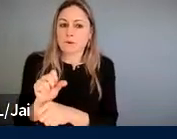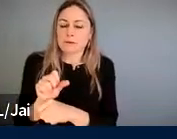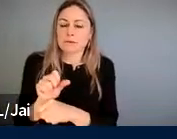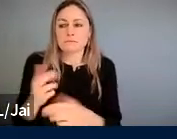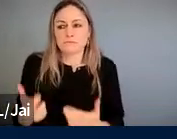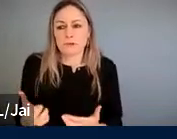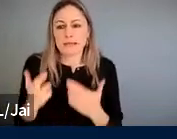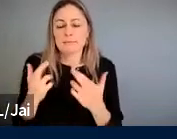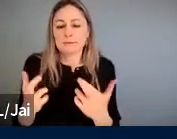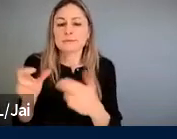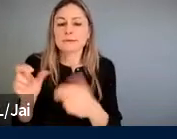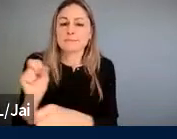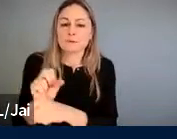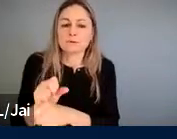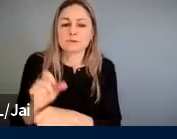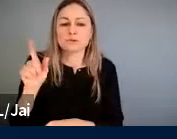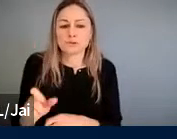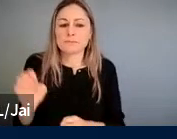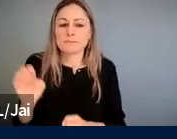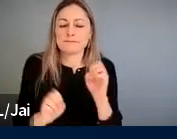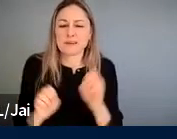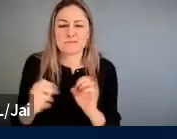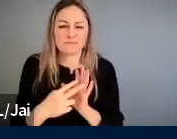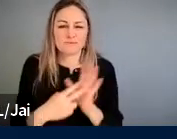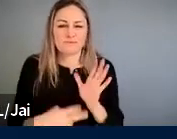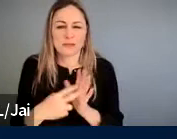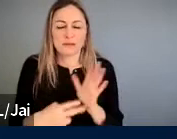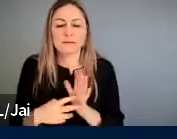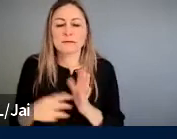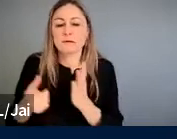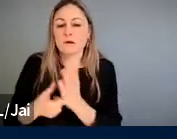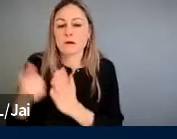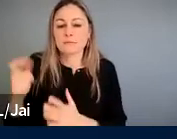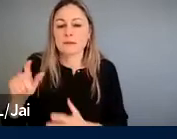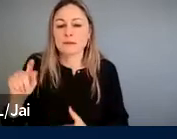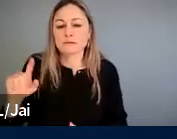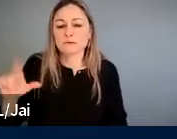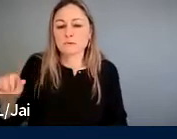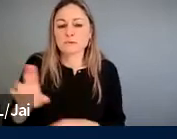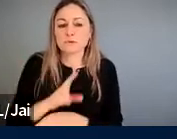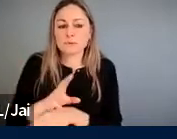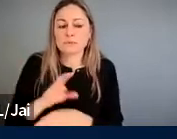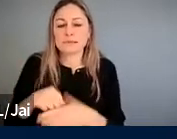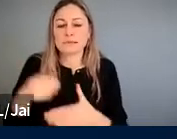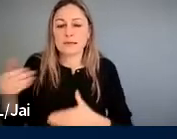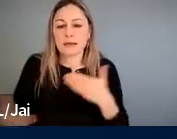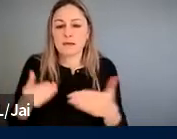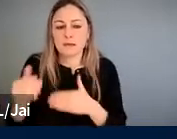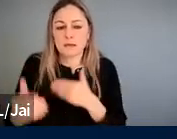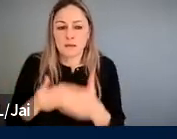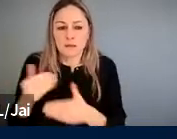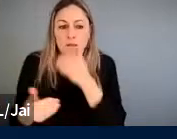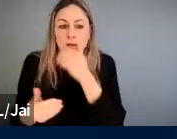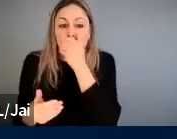that employers should be evaluating automated tools in the hiring process and how on the job